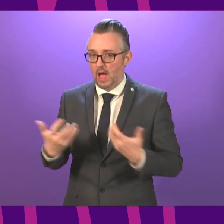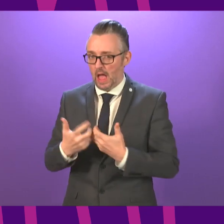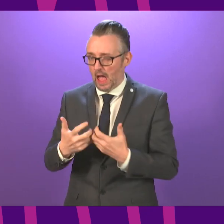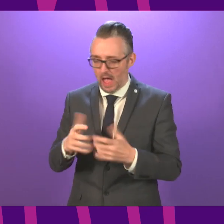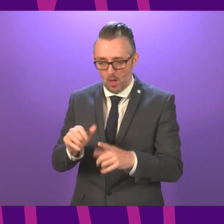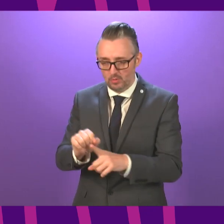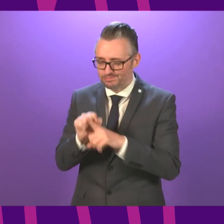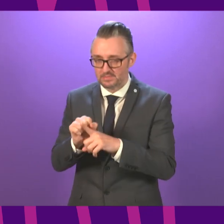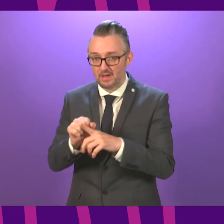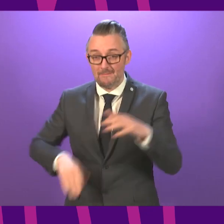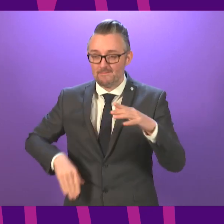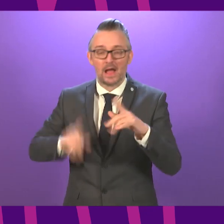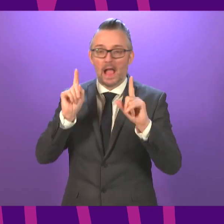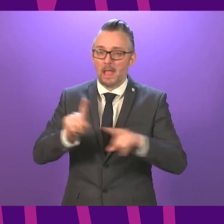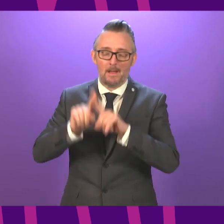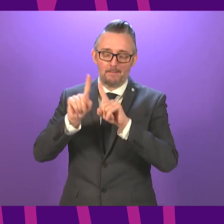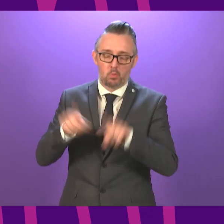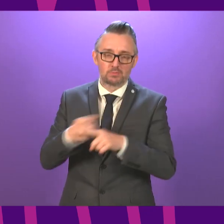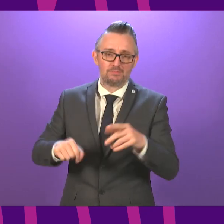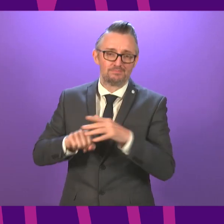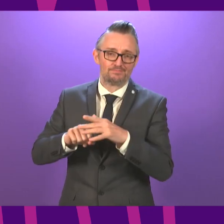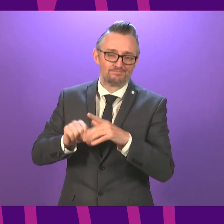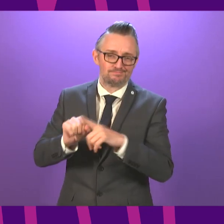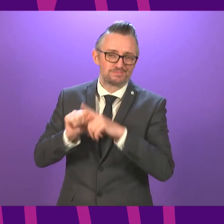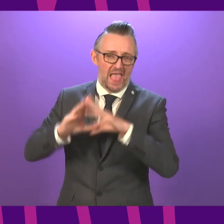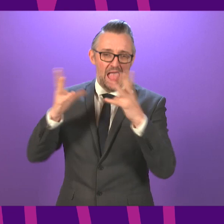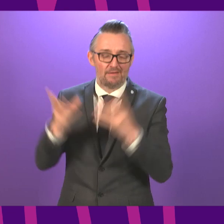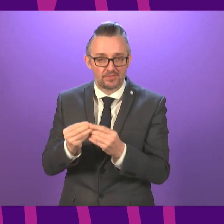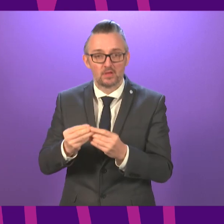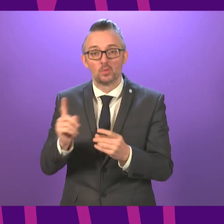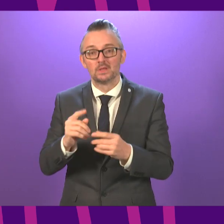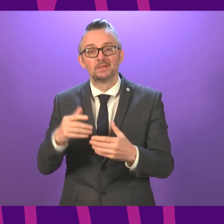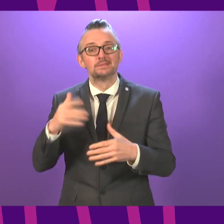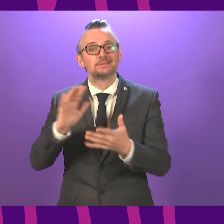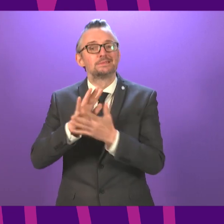damaging and harmful consequences of the UK Government’s ineptitude and ideological obsession